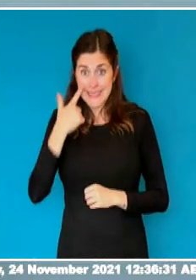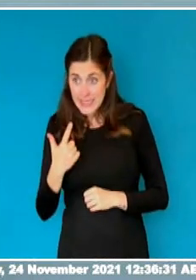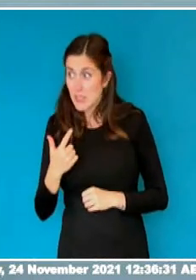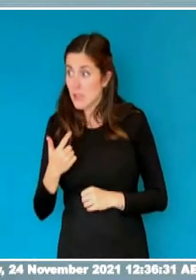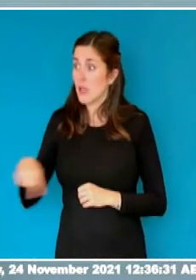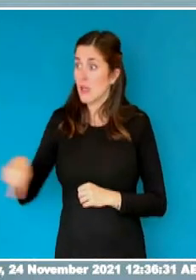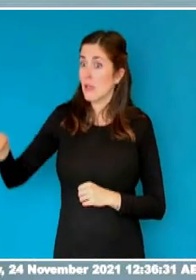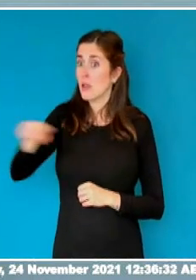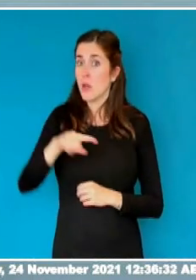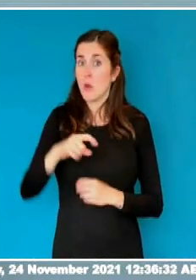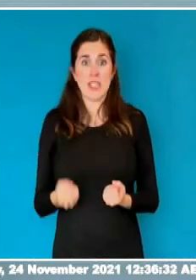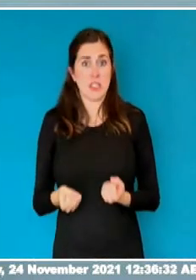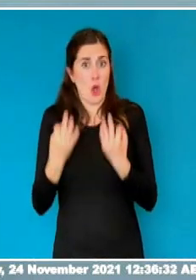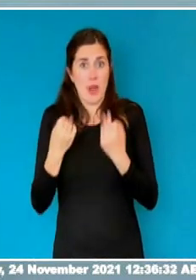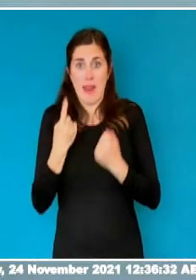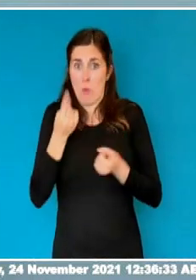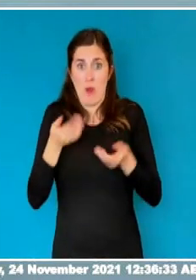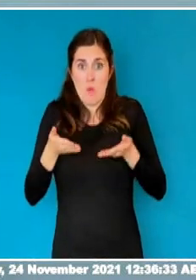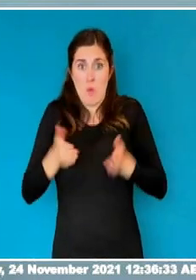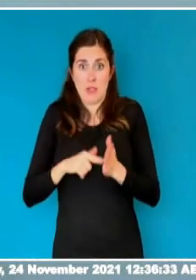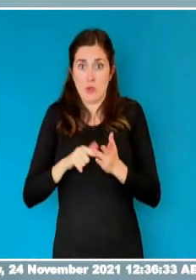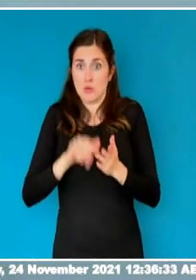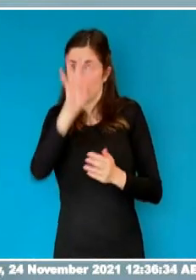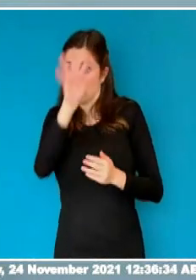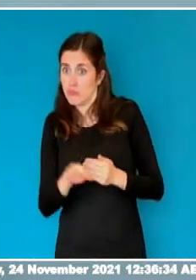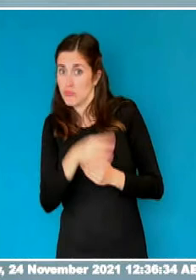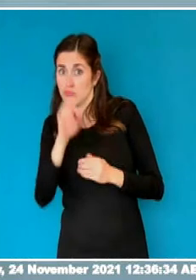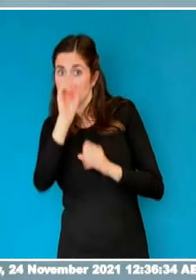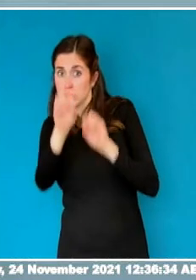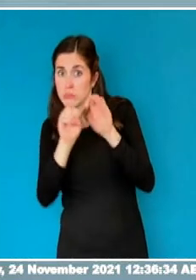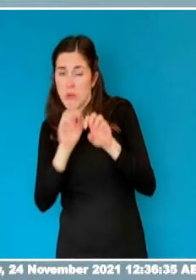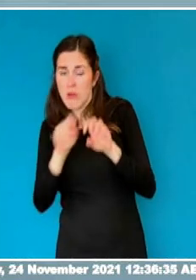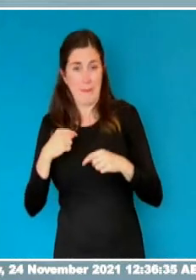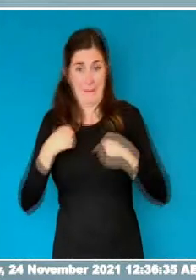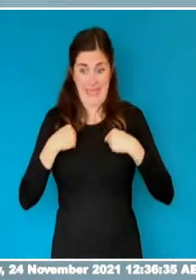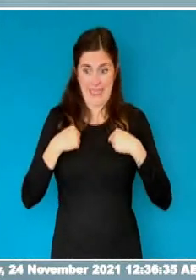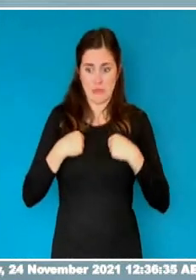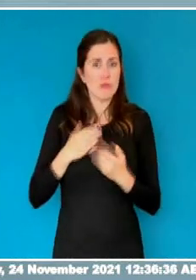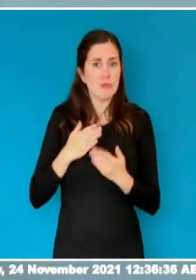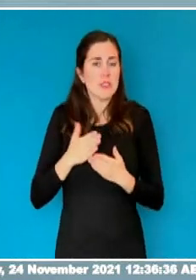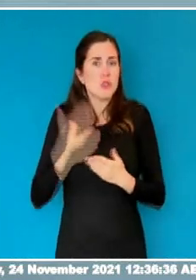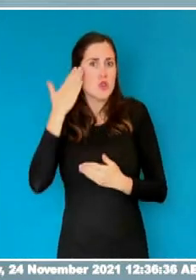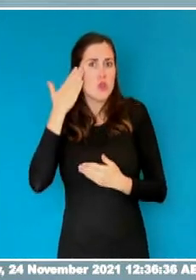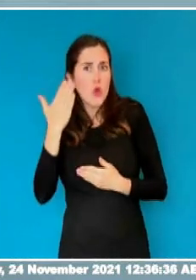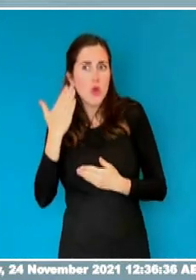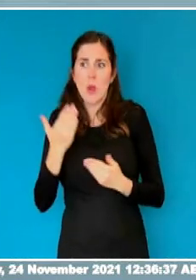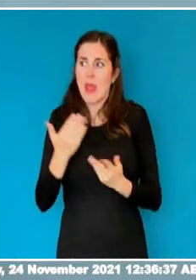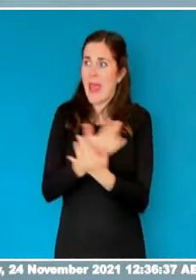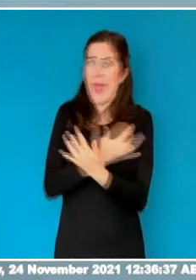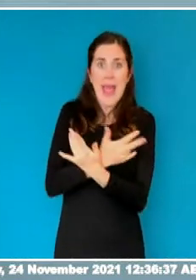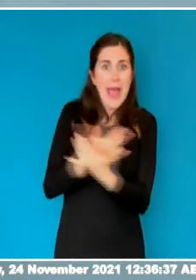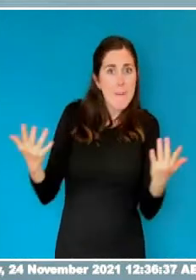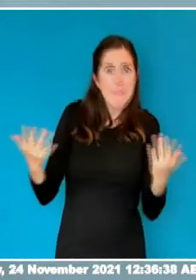data centrally, I don't necessarily have the line of sight that would tell me whether or not the policy is working effectively.